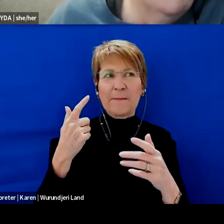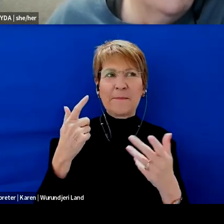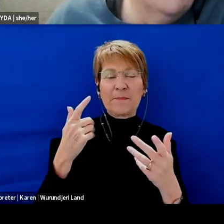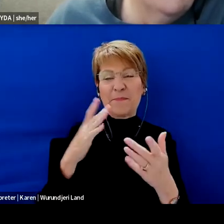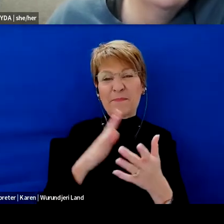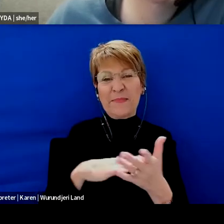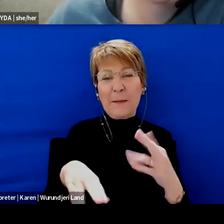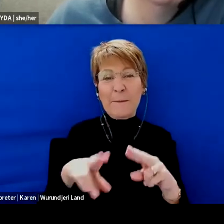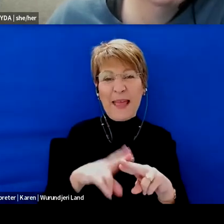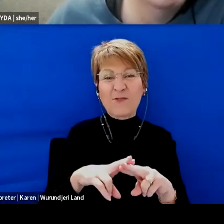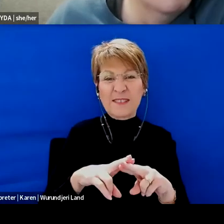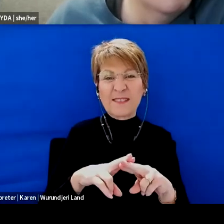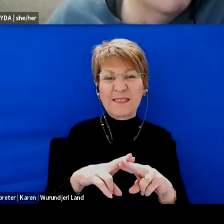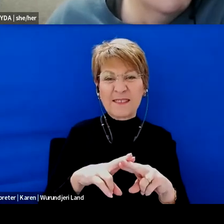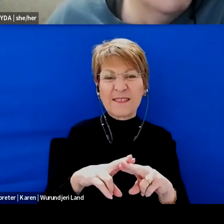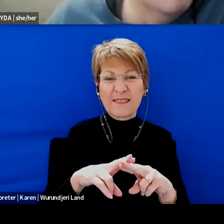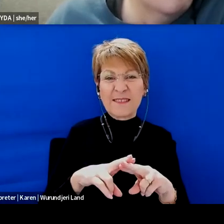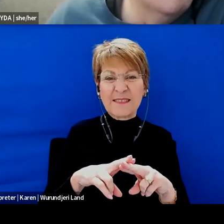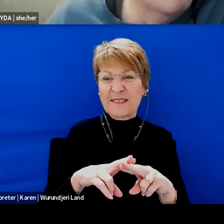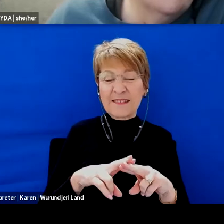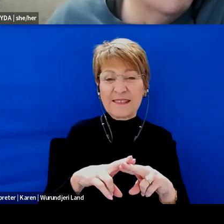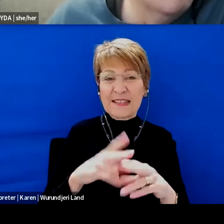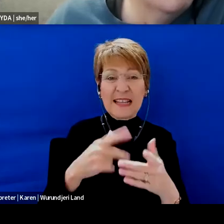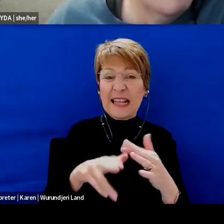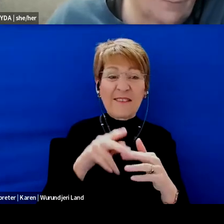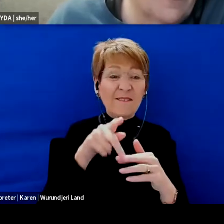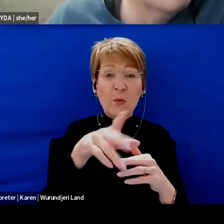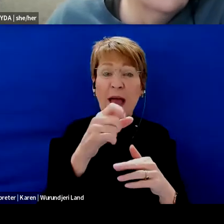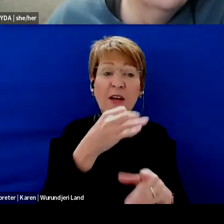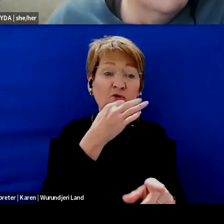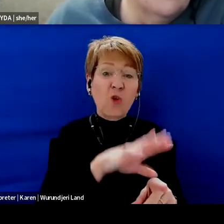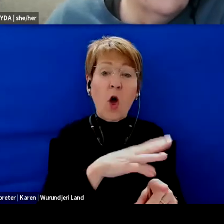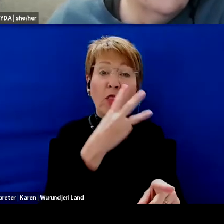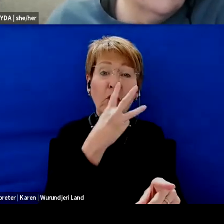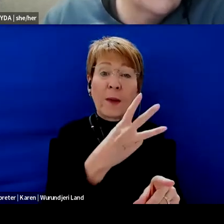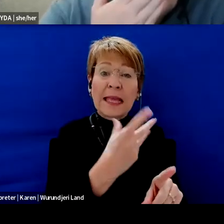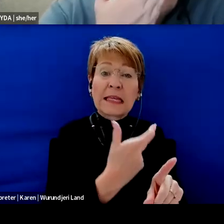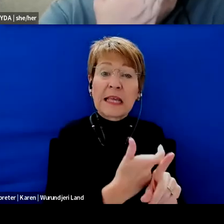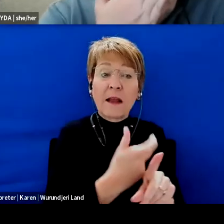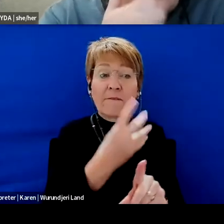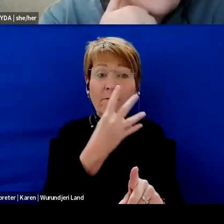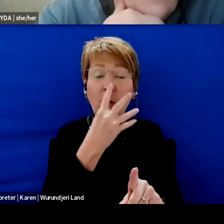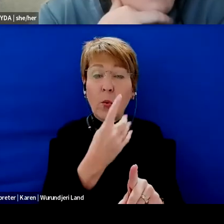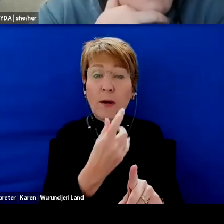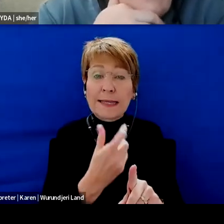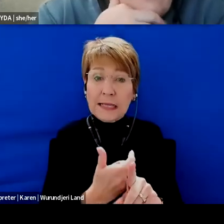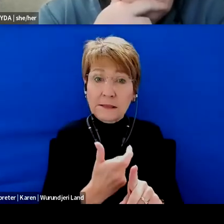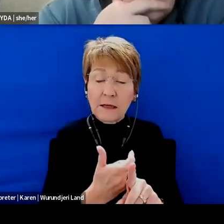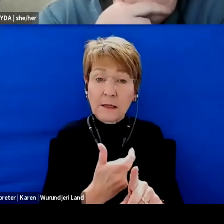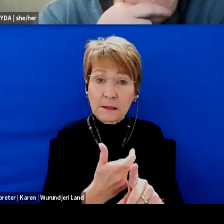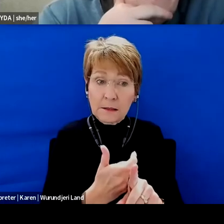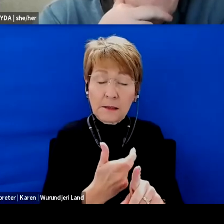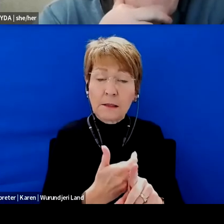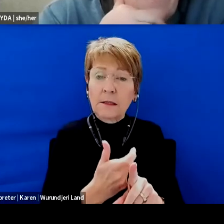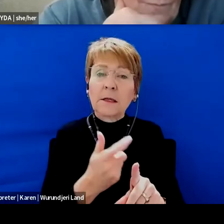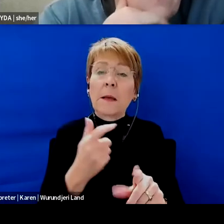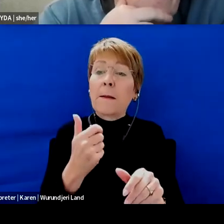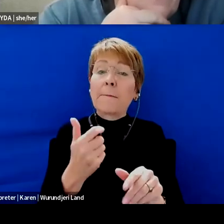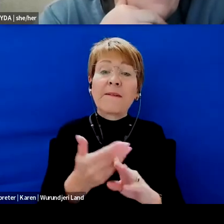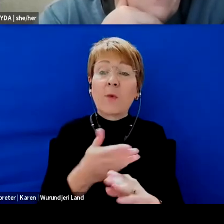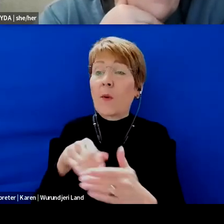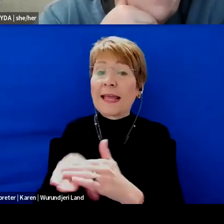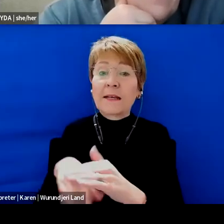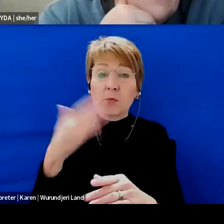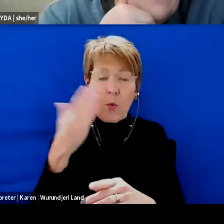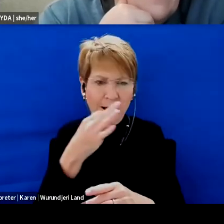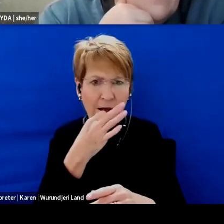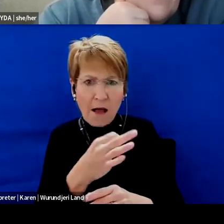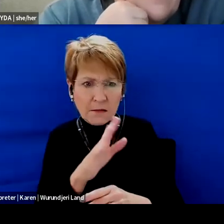is to really reach out if your child's in some sort of preschool early childhood setting prize for higher that they go into kindergarten is to have a chat with them have a proper chat with them and just say hi.